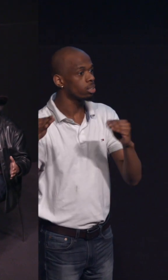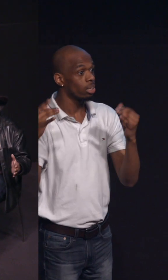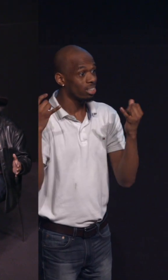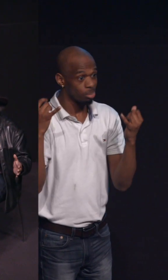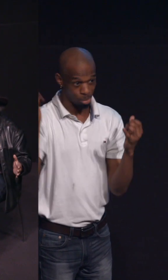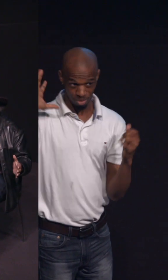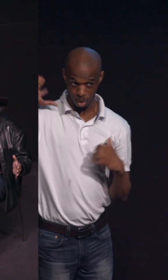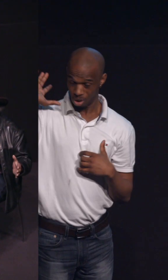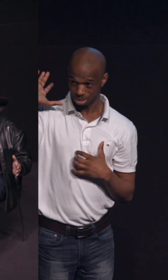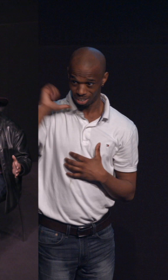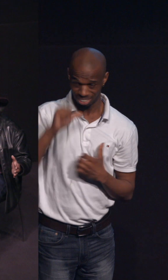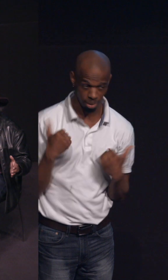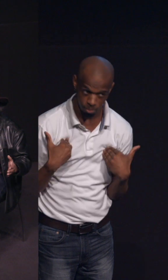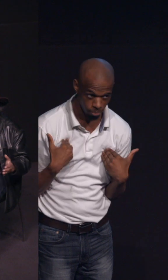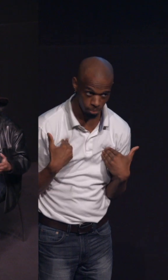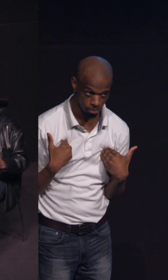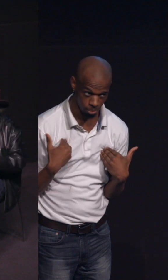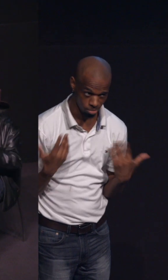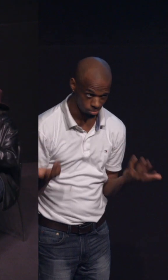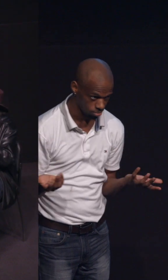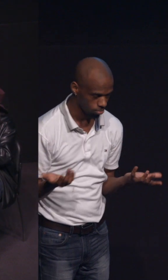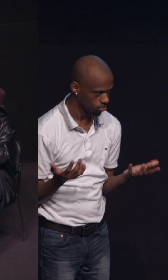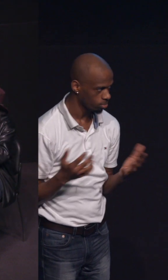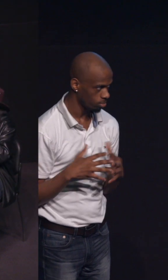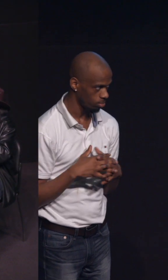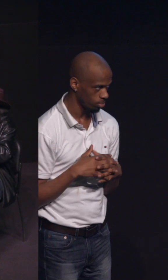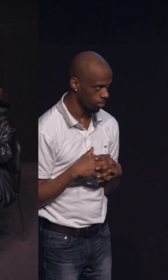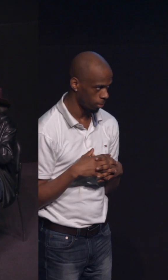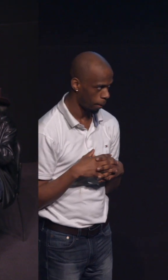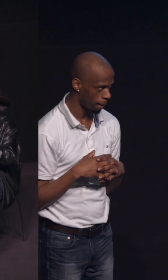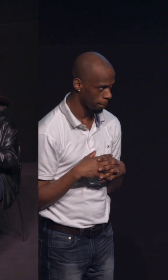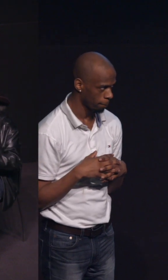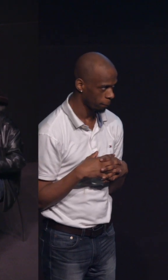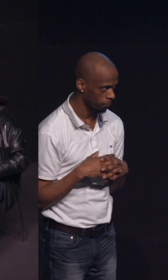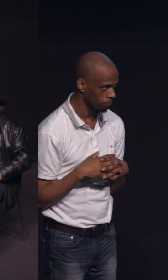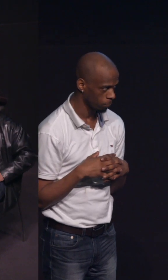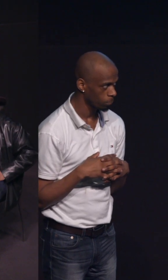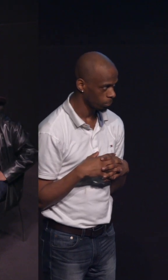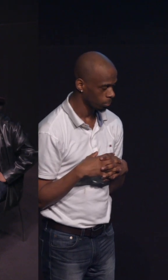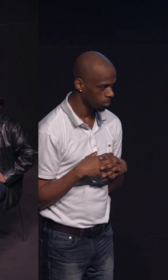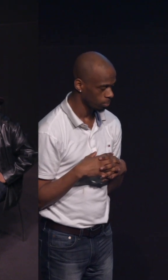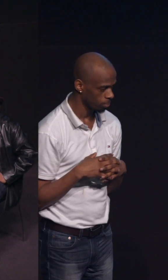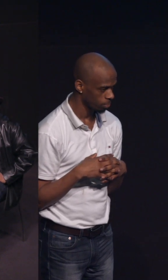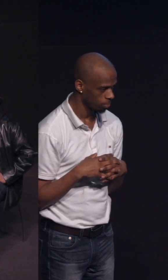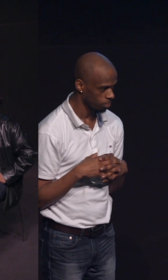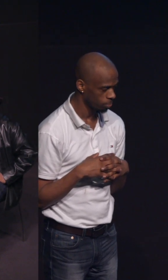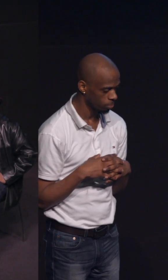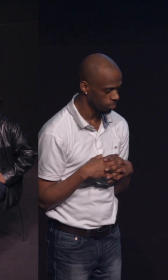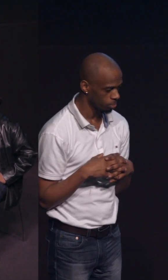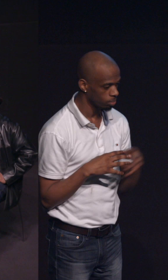I have to tell 'em, "We don't have 'em." The stats that you say on that too is that in California that's